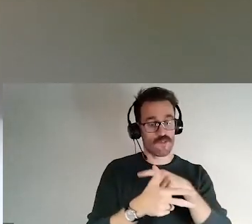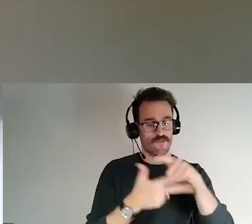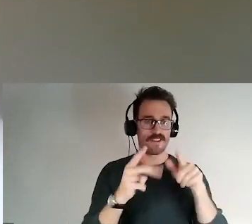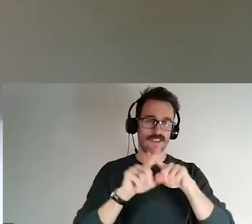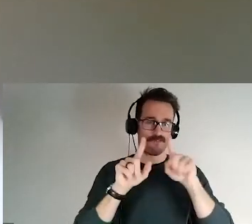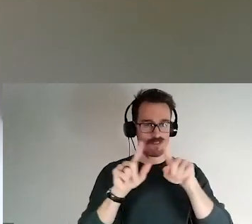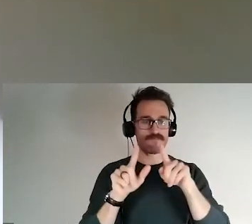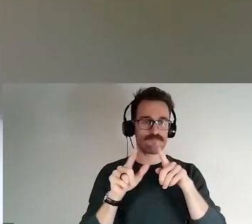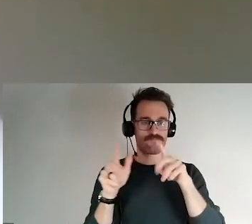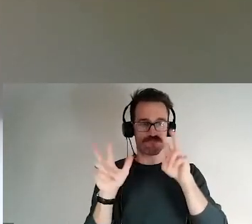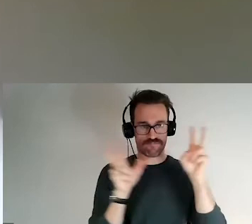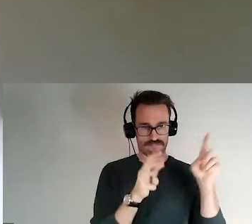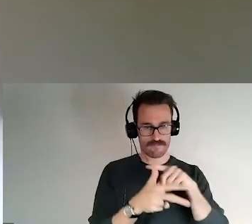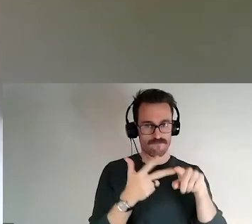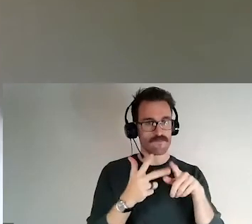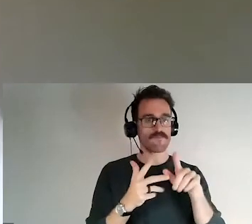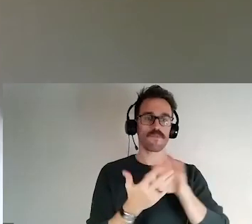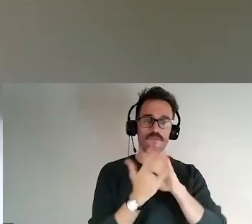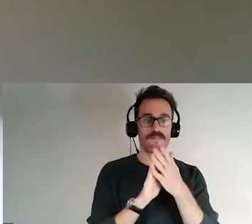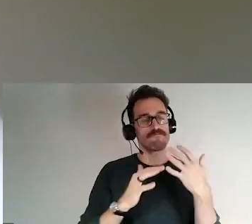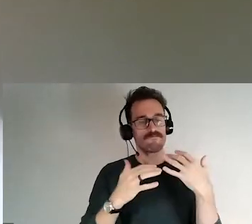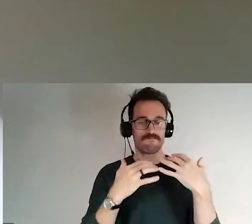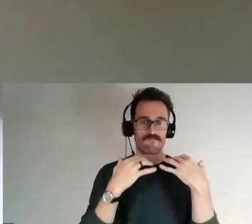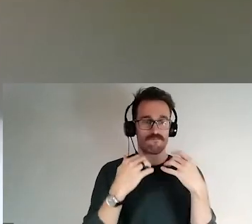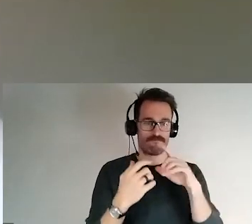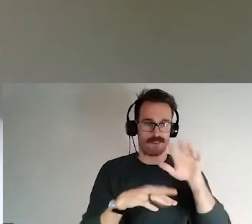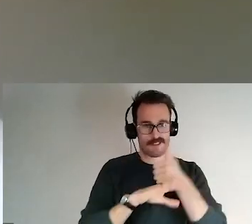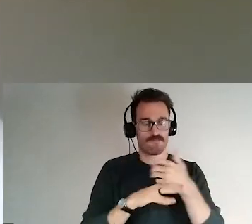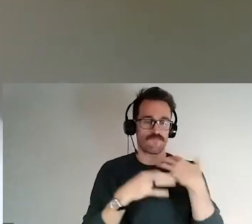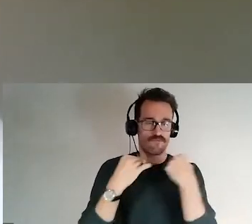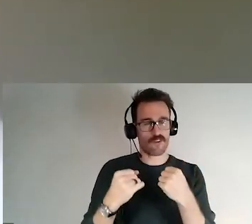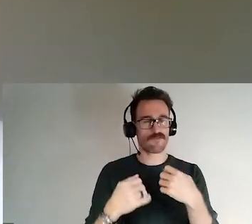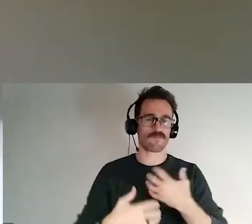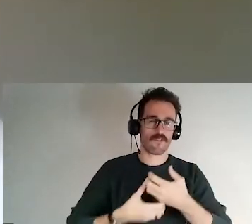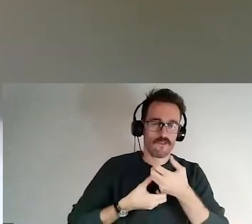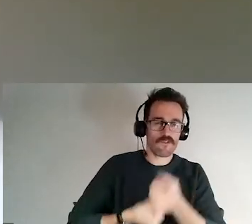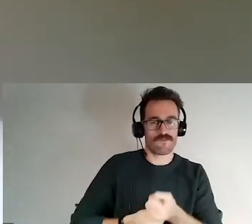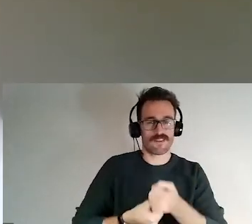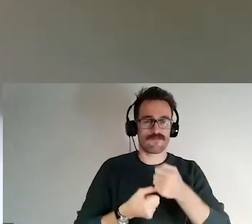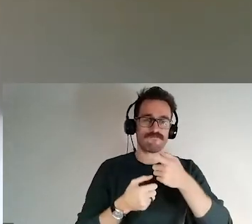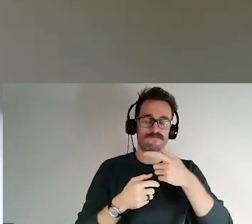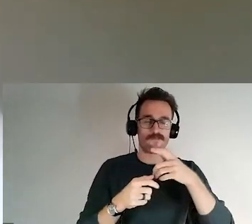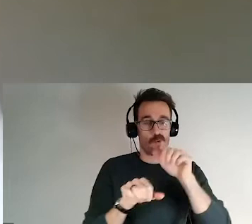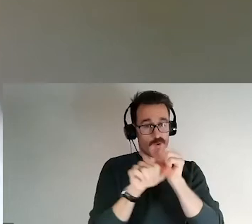confident workplaces while strengthening supports for employees with episodic conditions. Before I